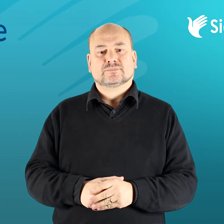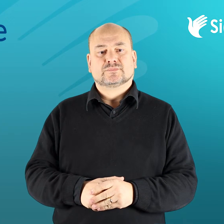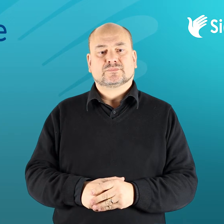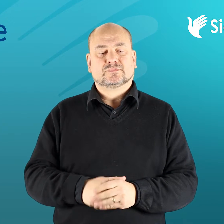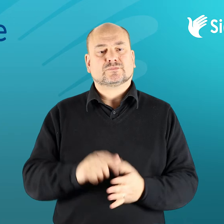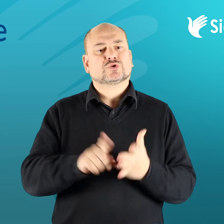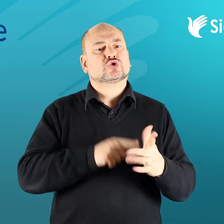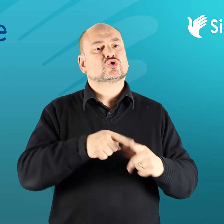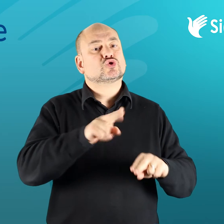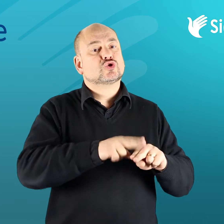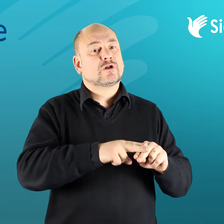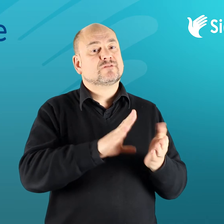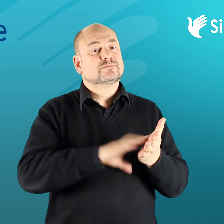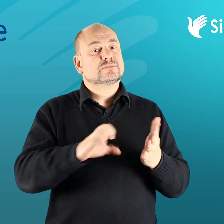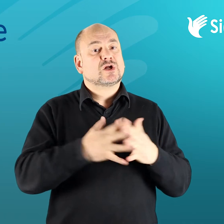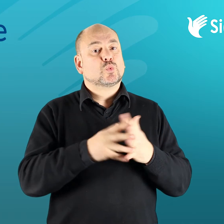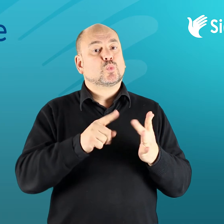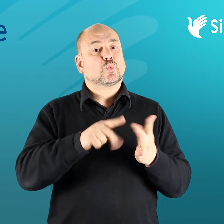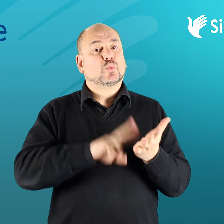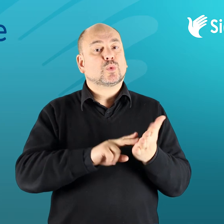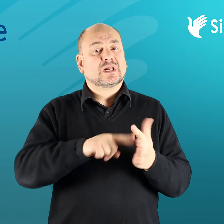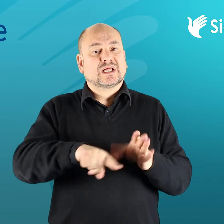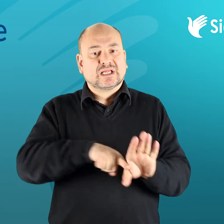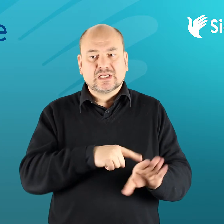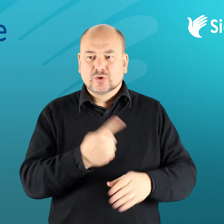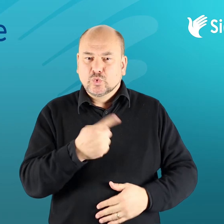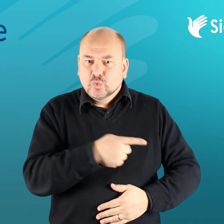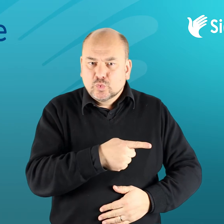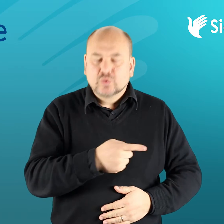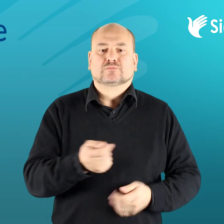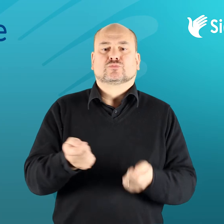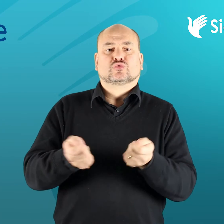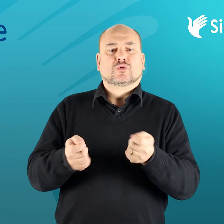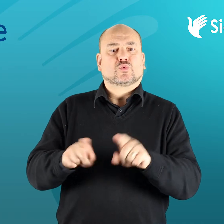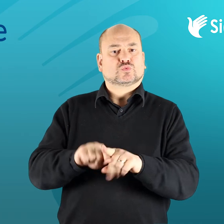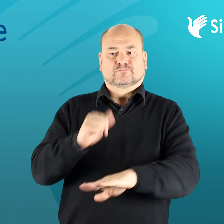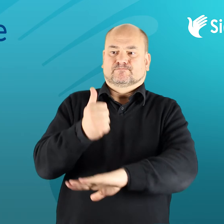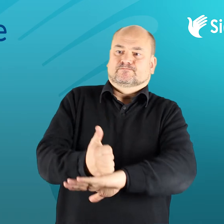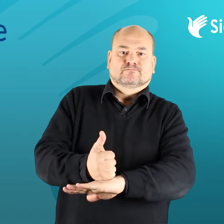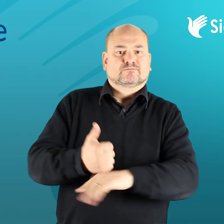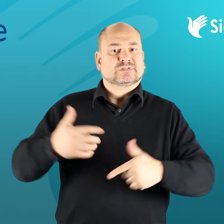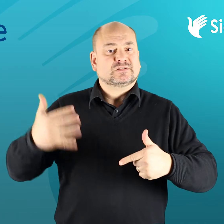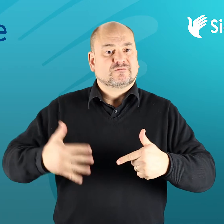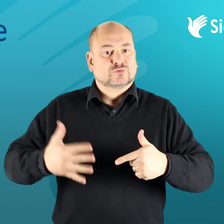Jeff McWhinney, Chairman and Founder of SignVideo, said: